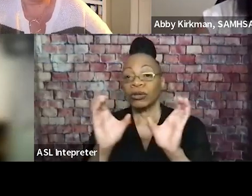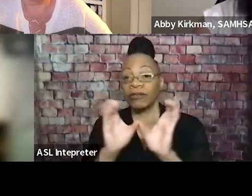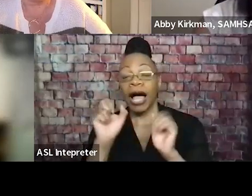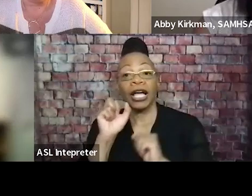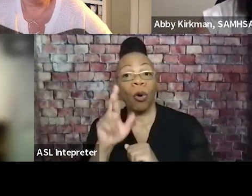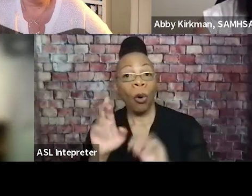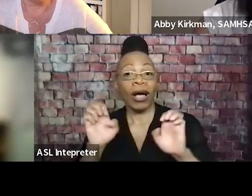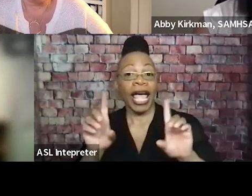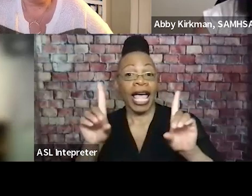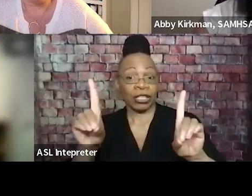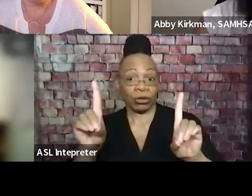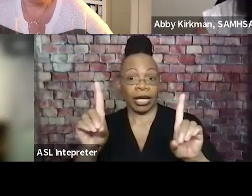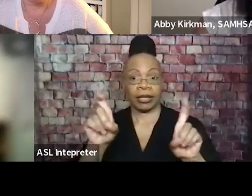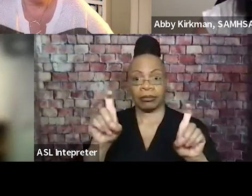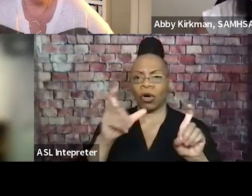So who would like to take that question?